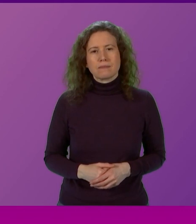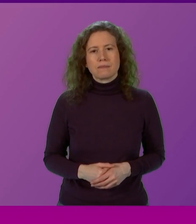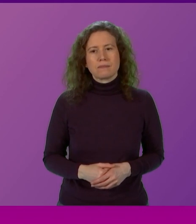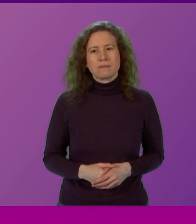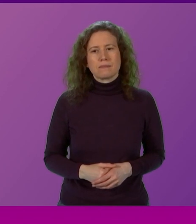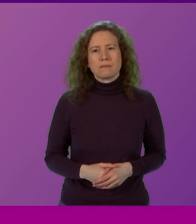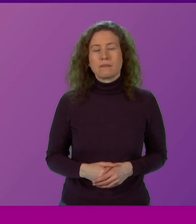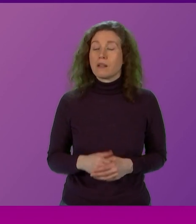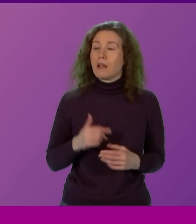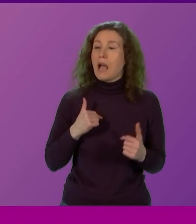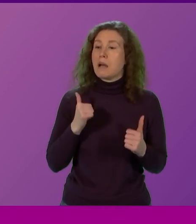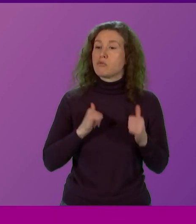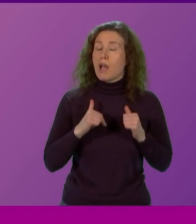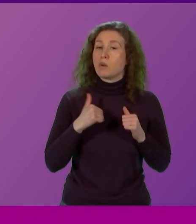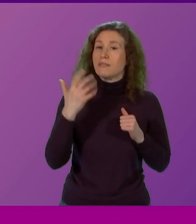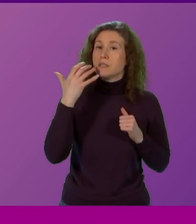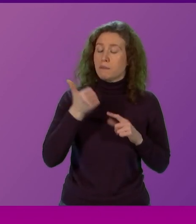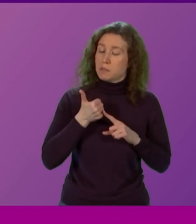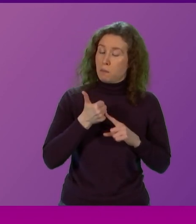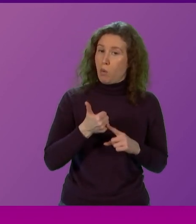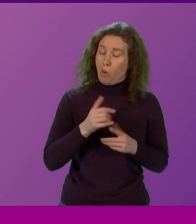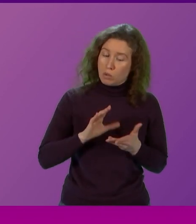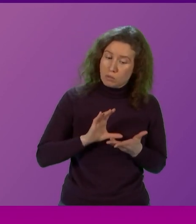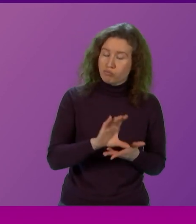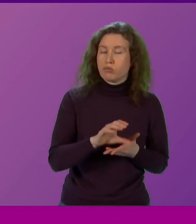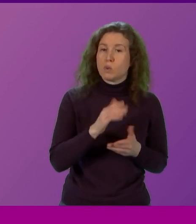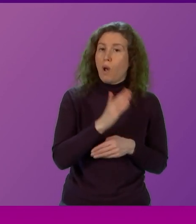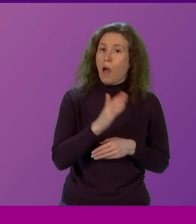I am proud of the support that the Scottish Government gives to libraries.